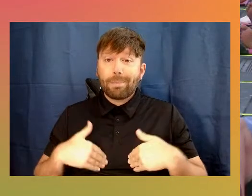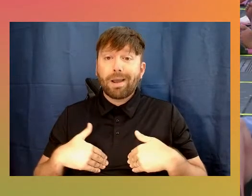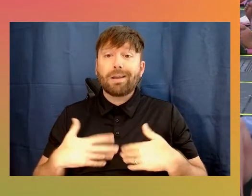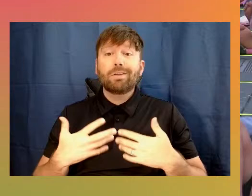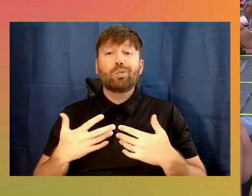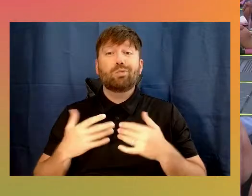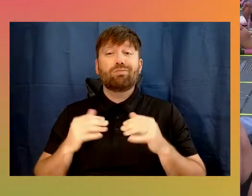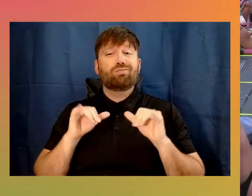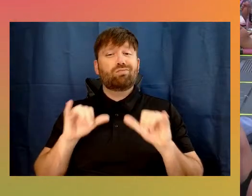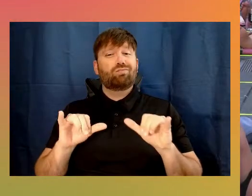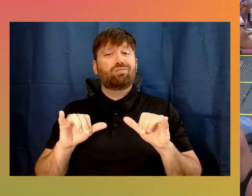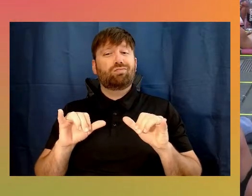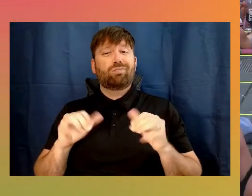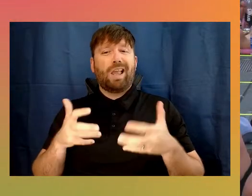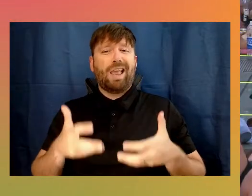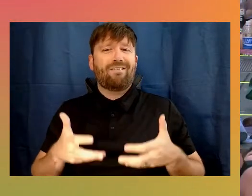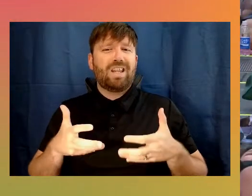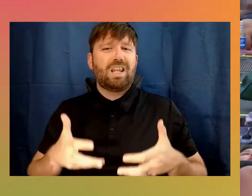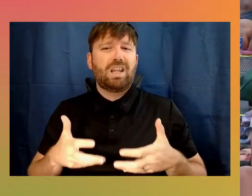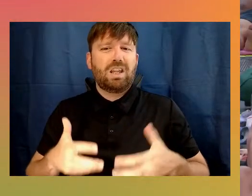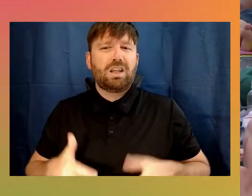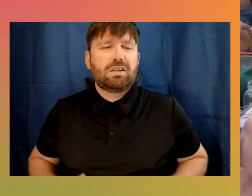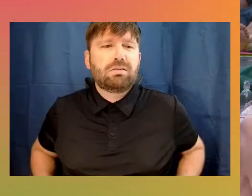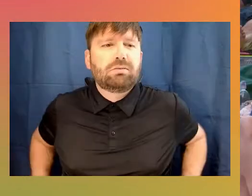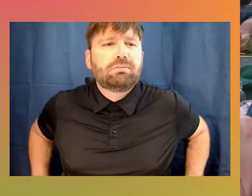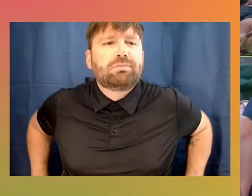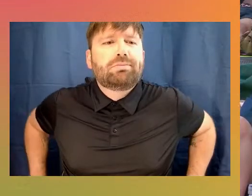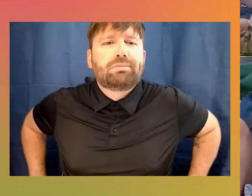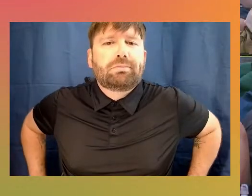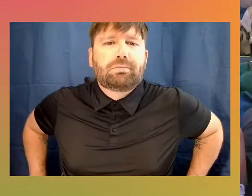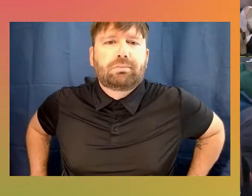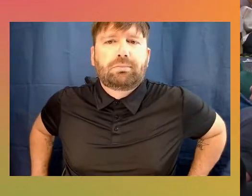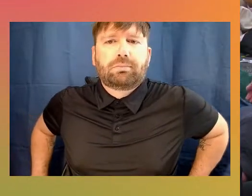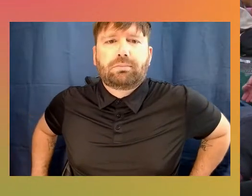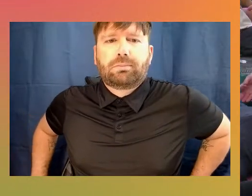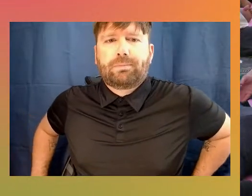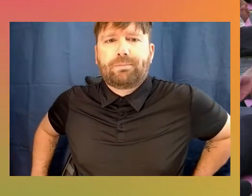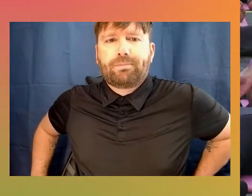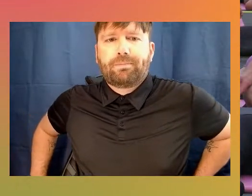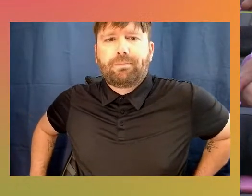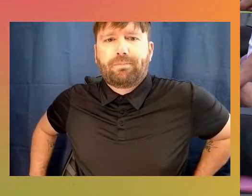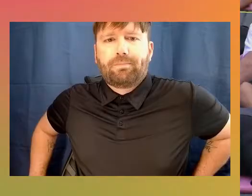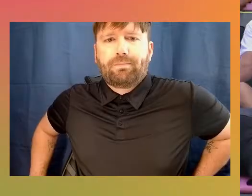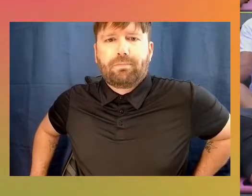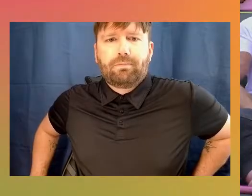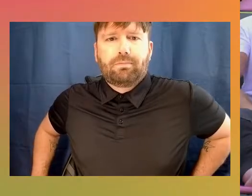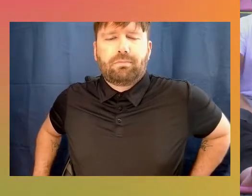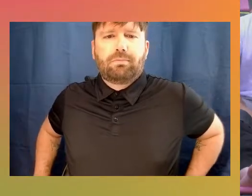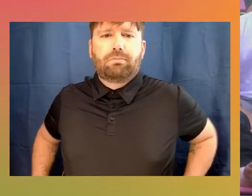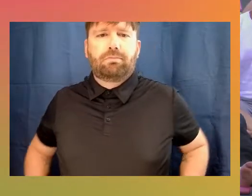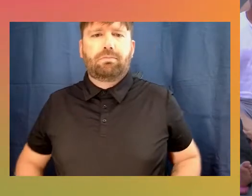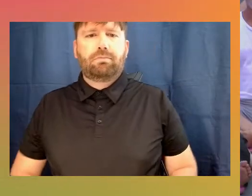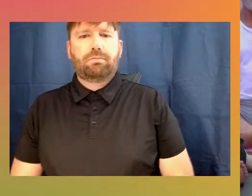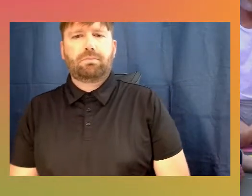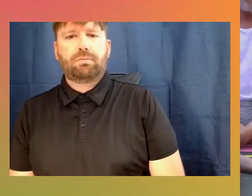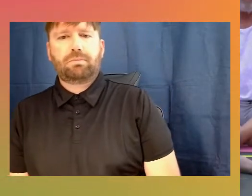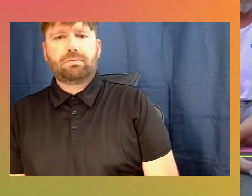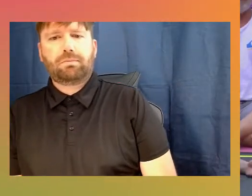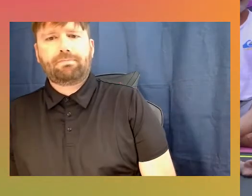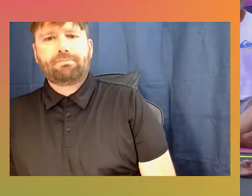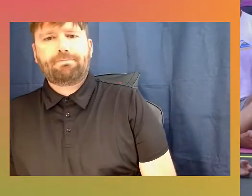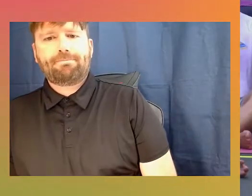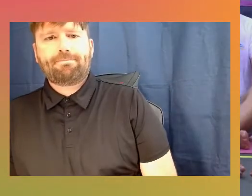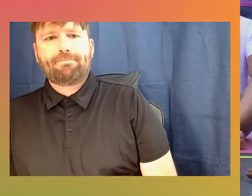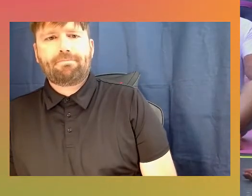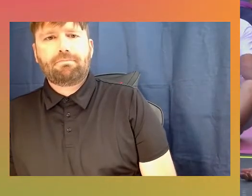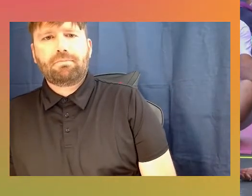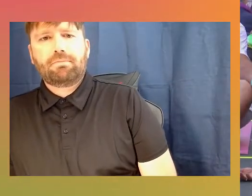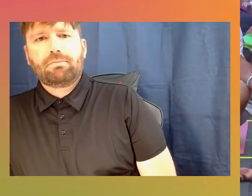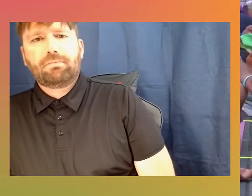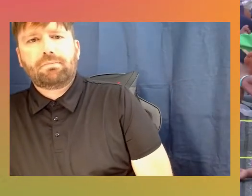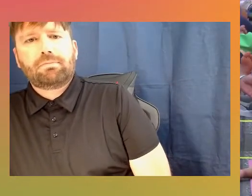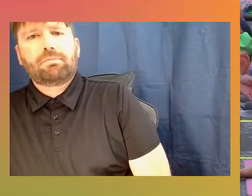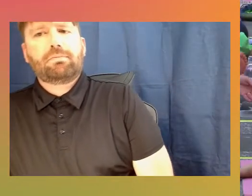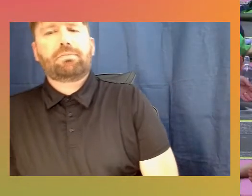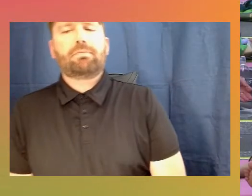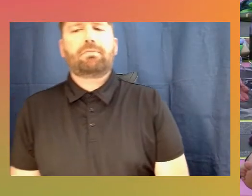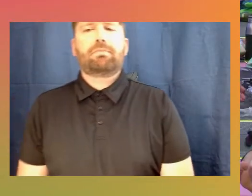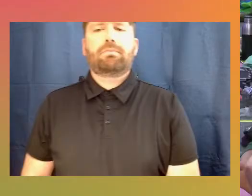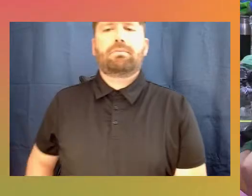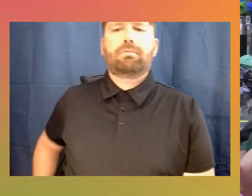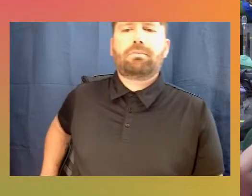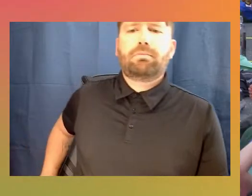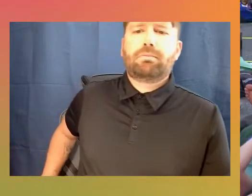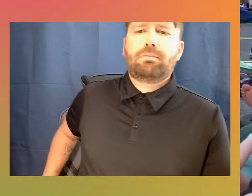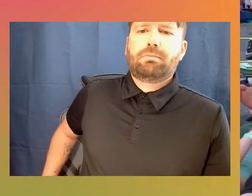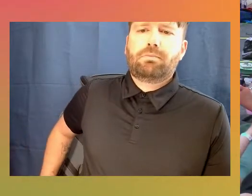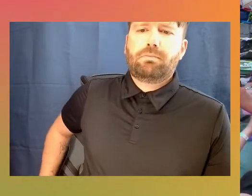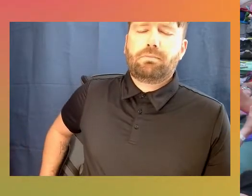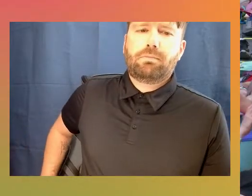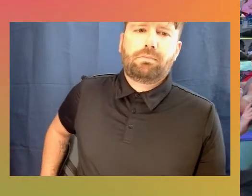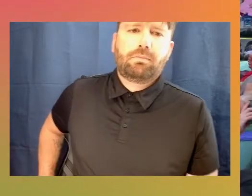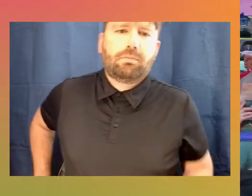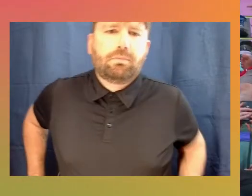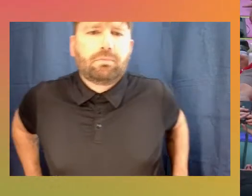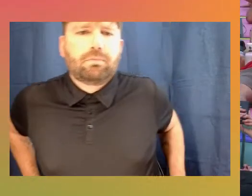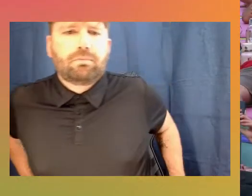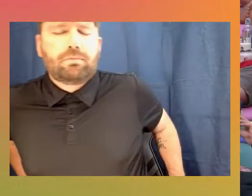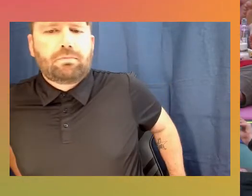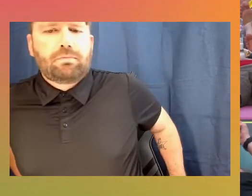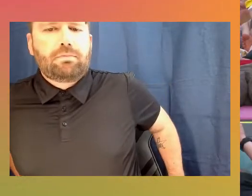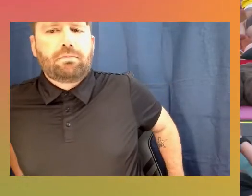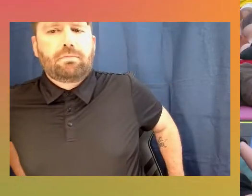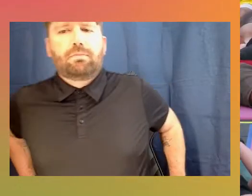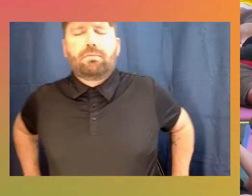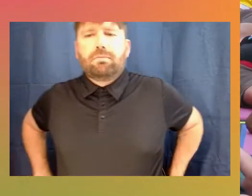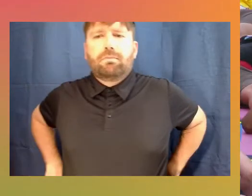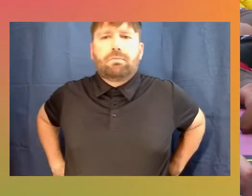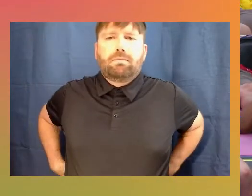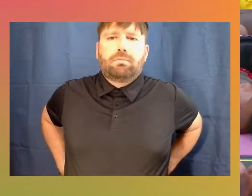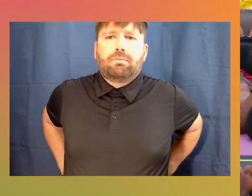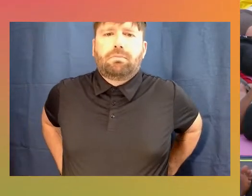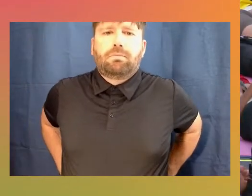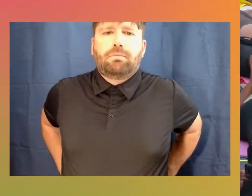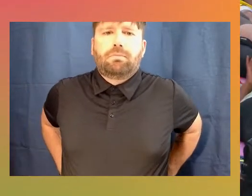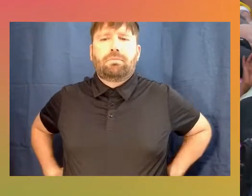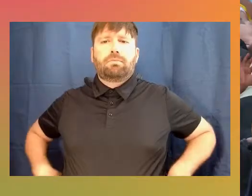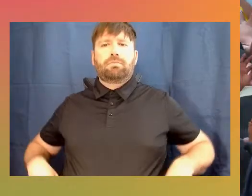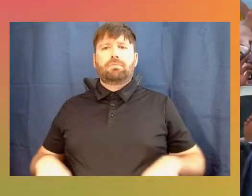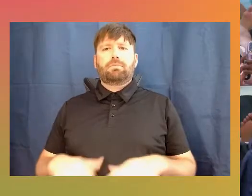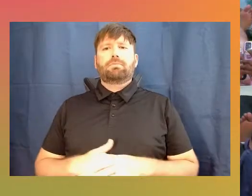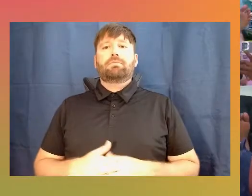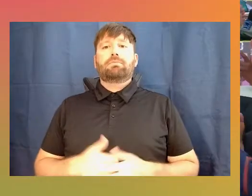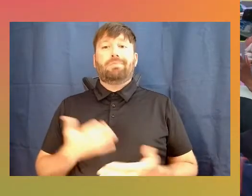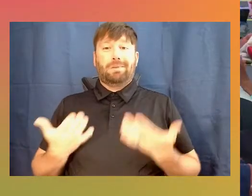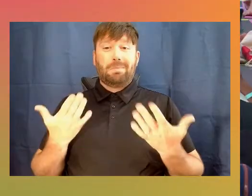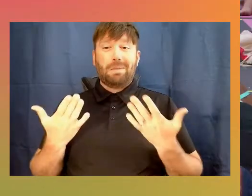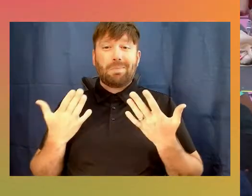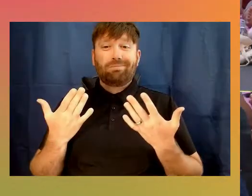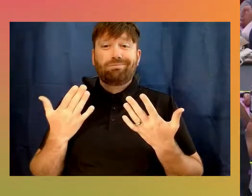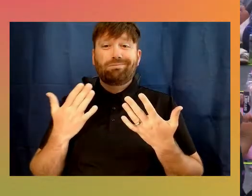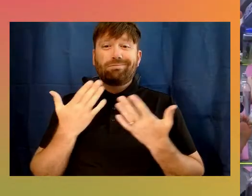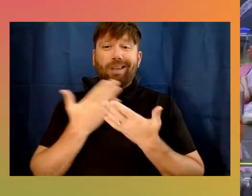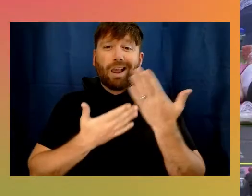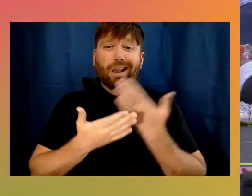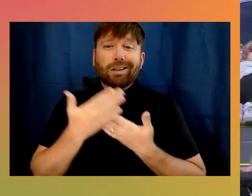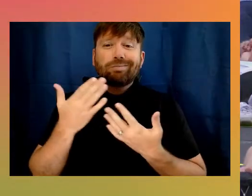BREATH.